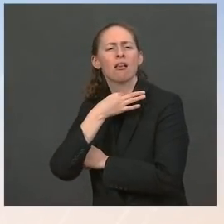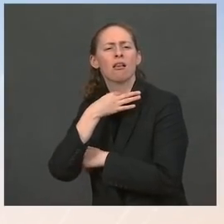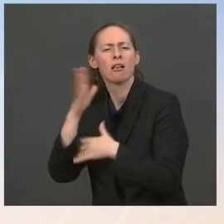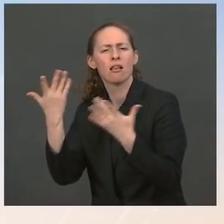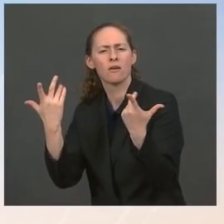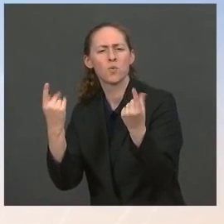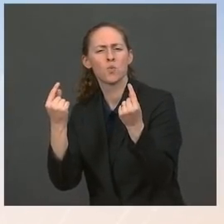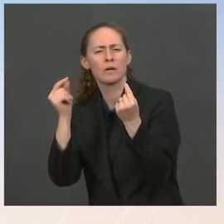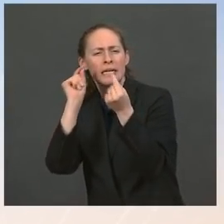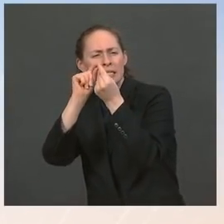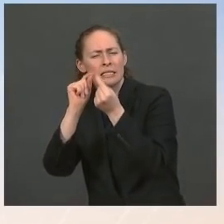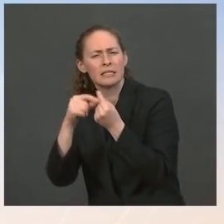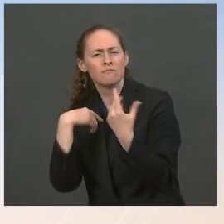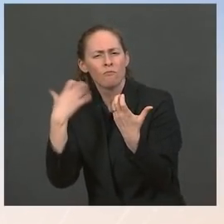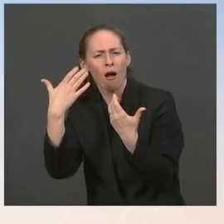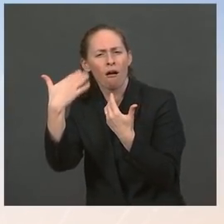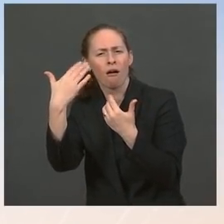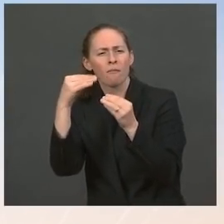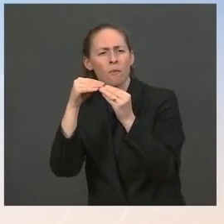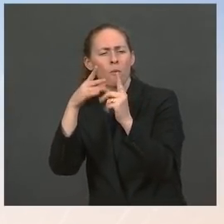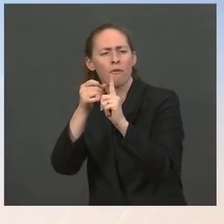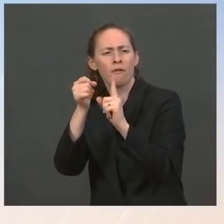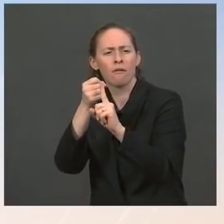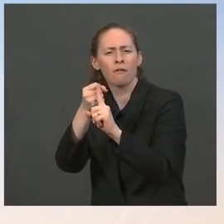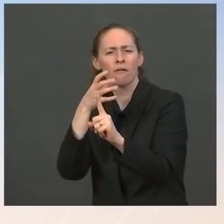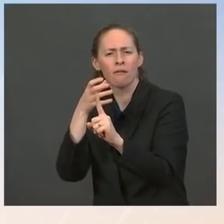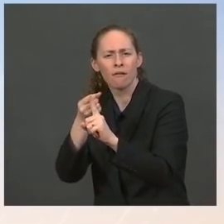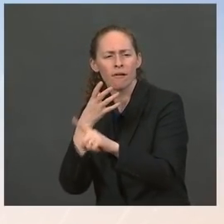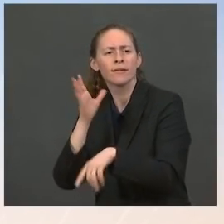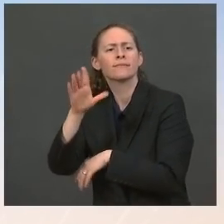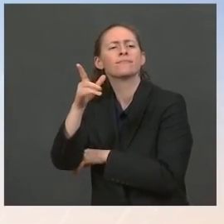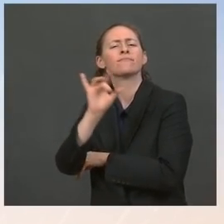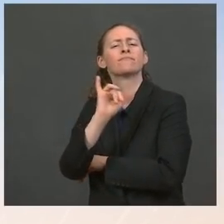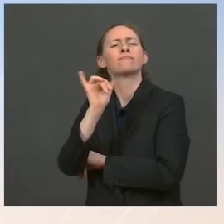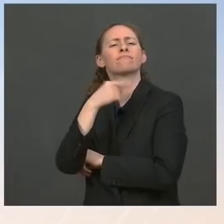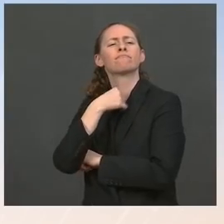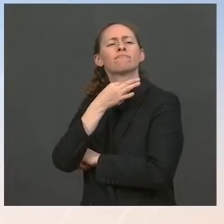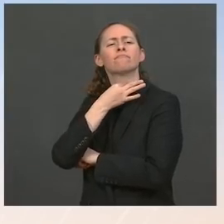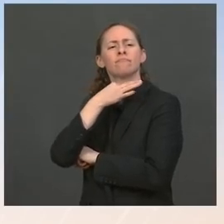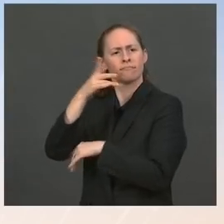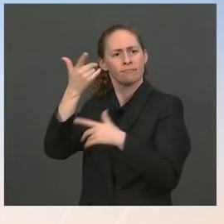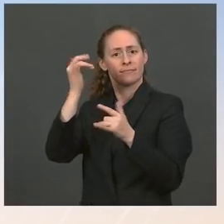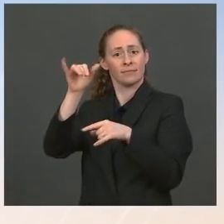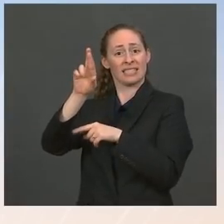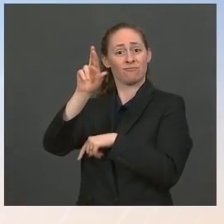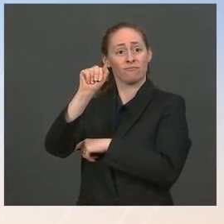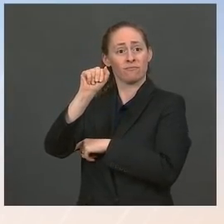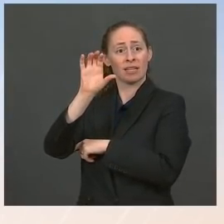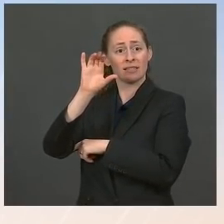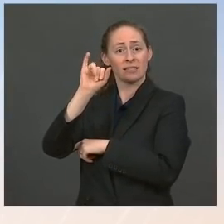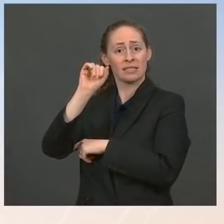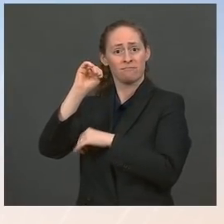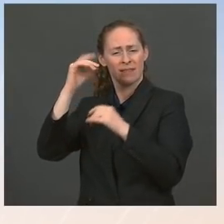of how you will deconstruct the racism that was built into the roadways that you talked to theGrio earlier